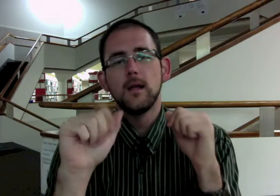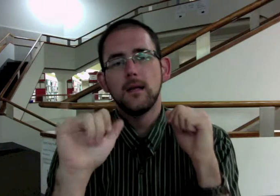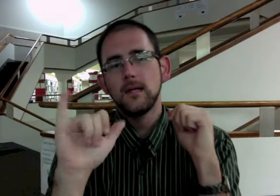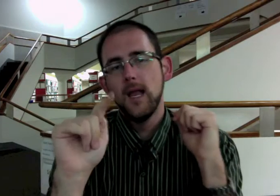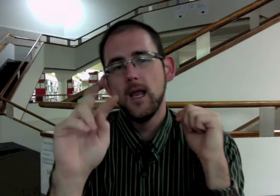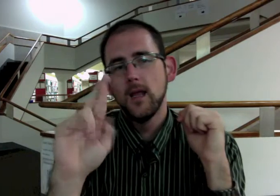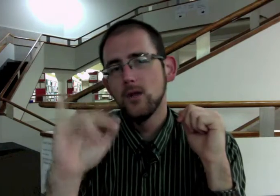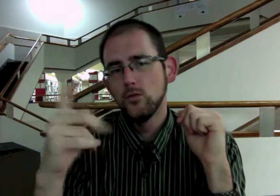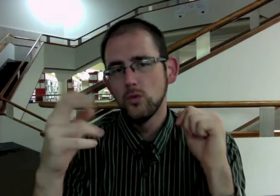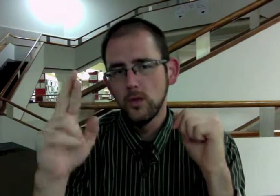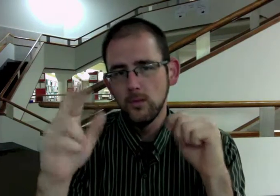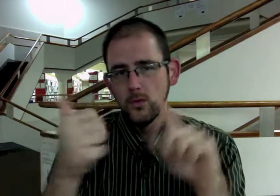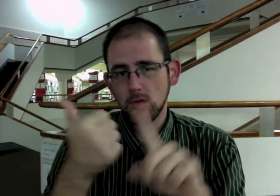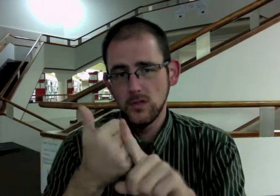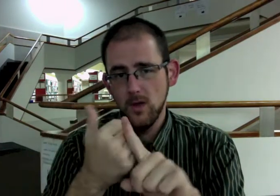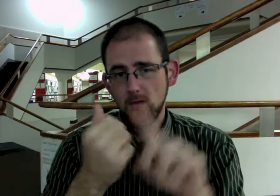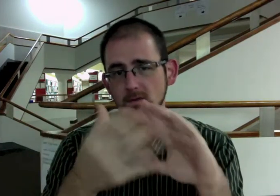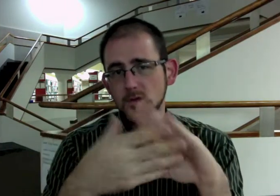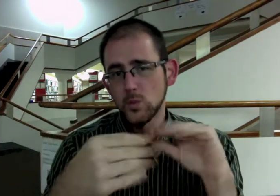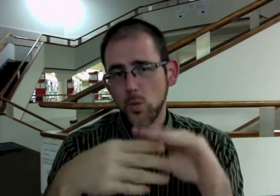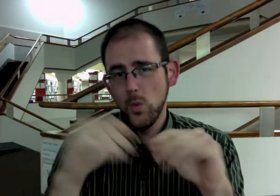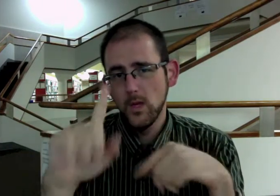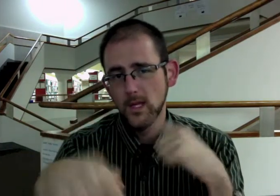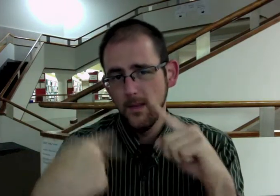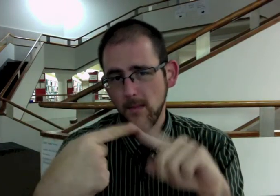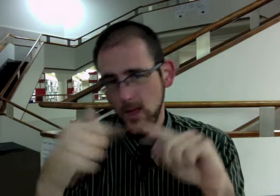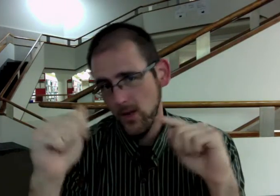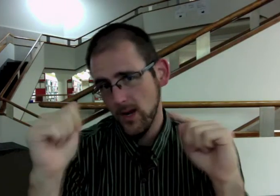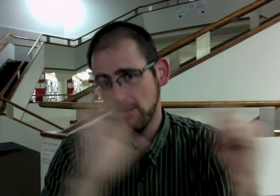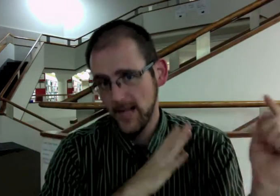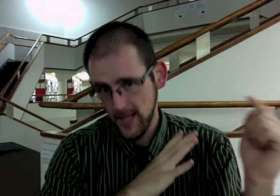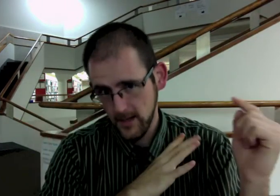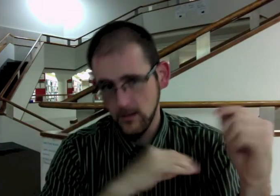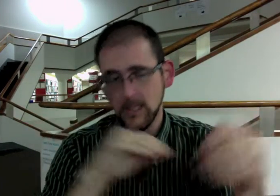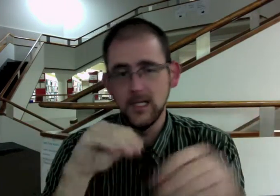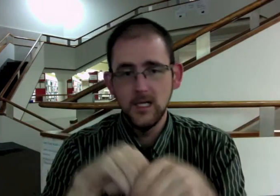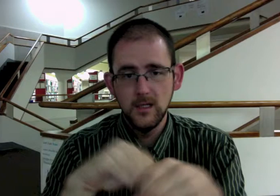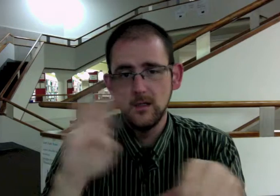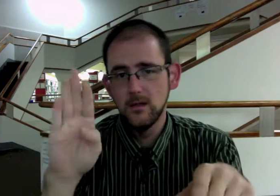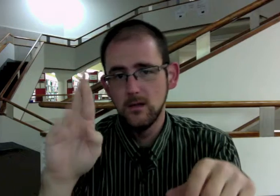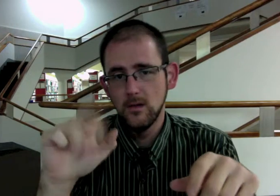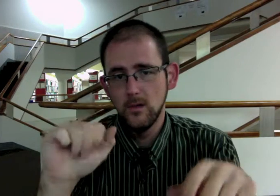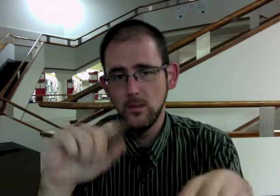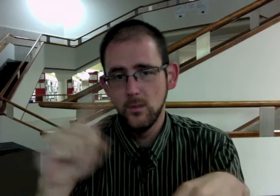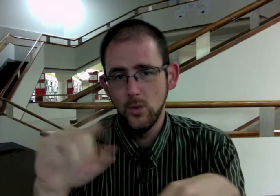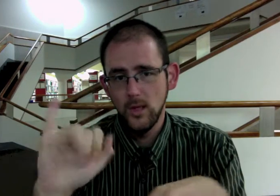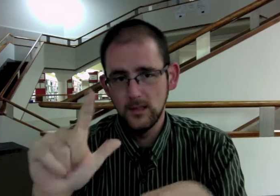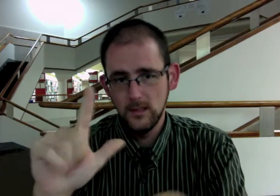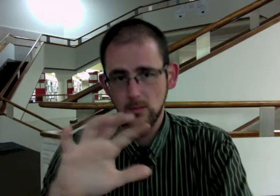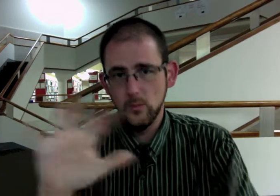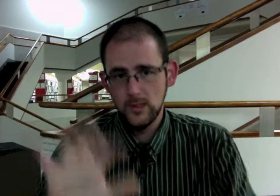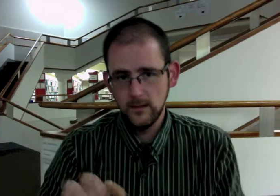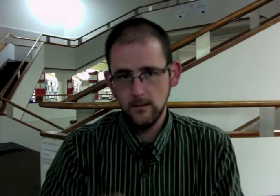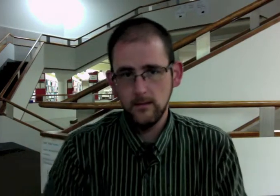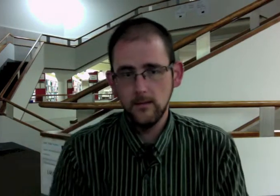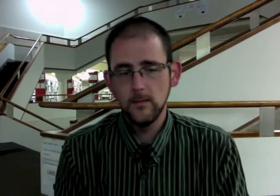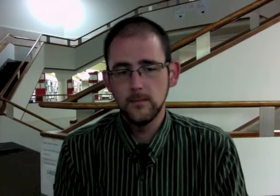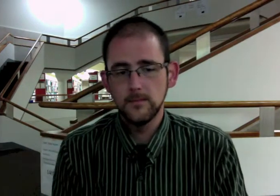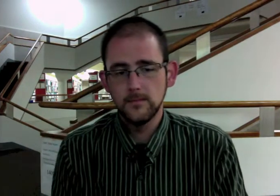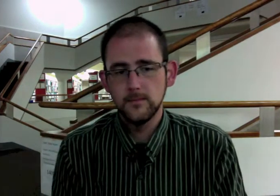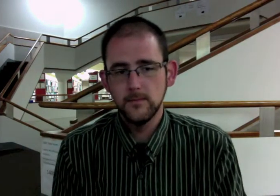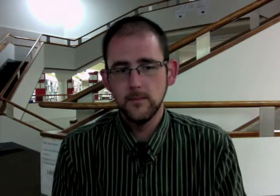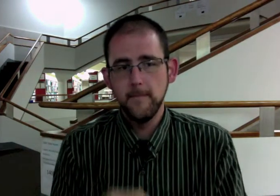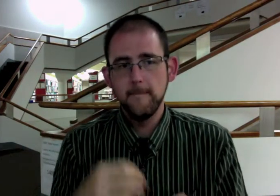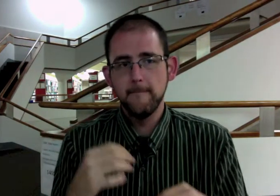'Daytripper' is the story of a man who lives in Brazil.